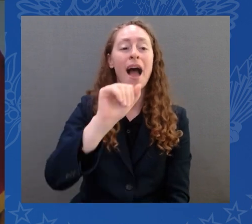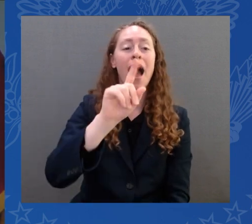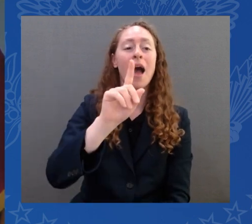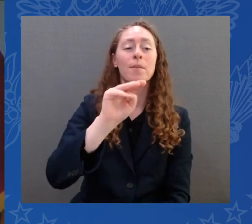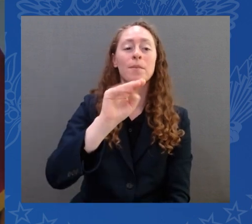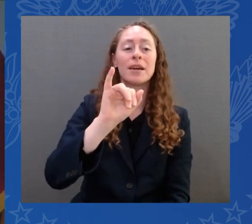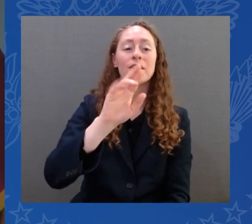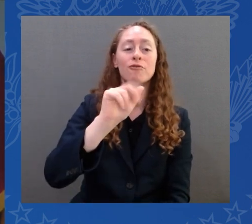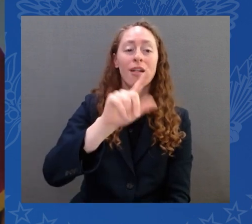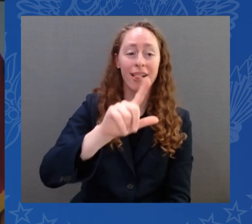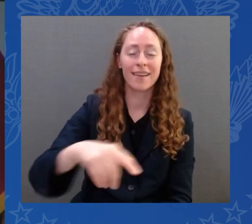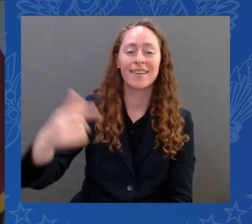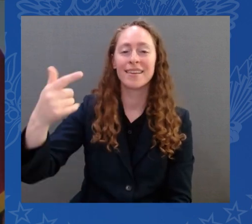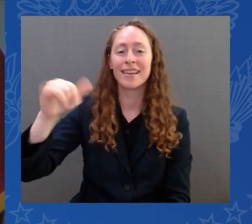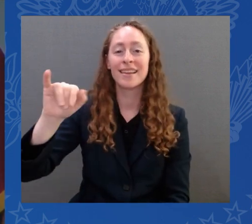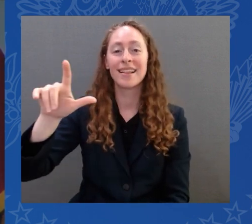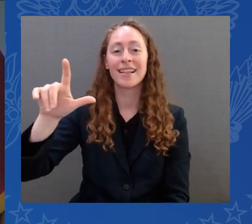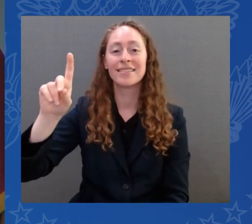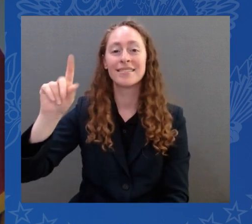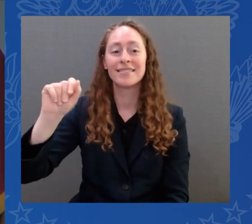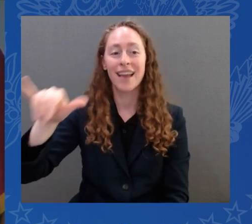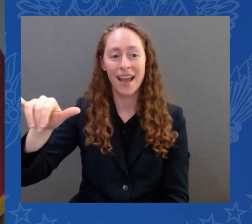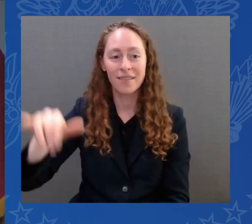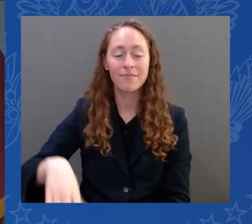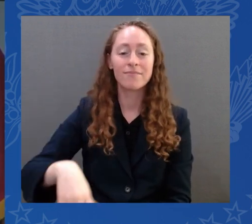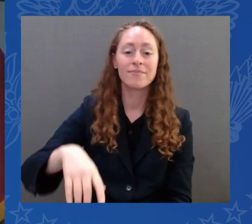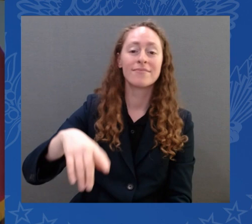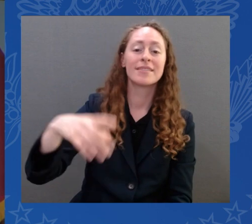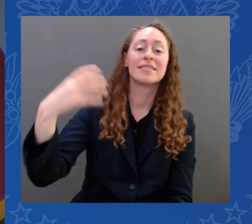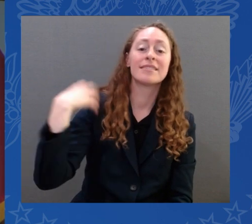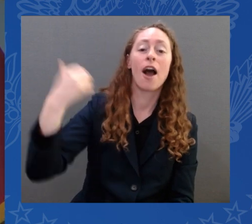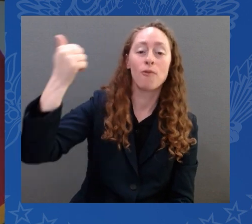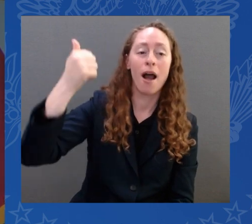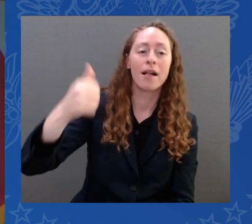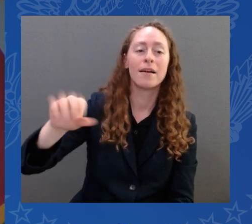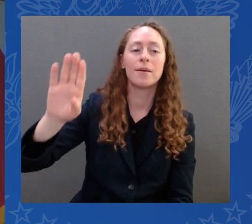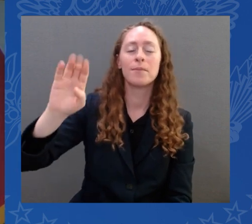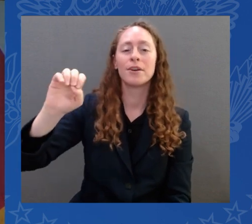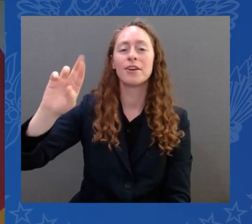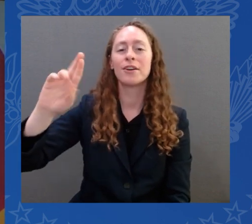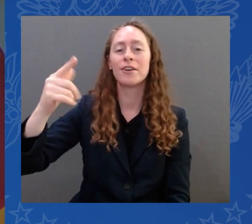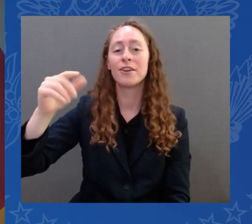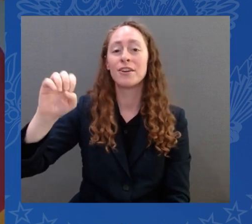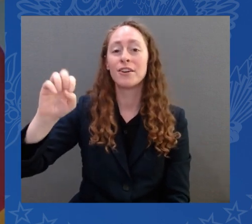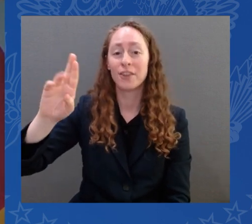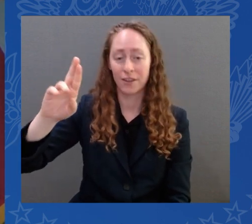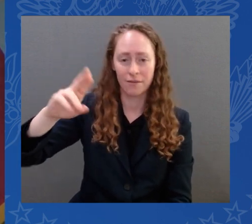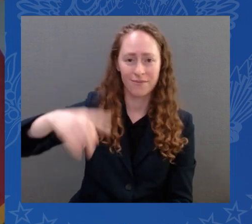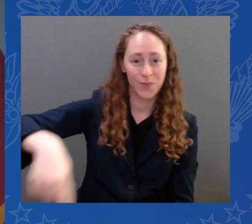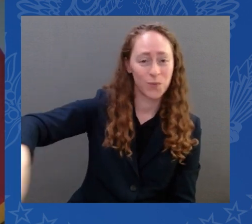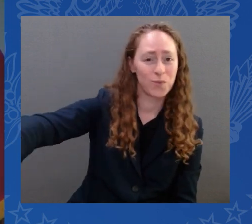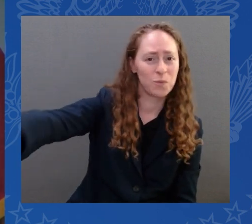these missions are that we're going to ask these young officers to carry out. And looking out at this field, it's clear to me